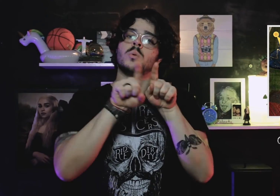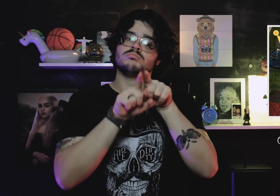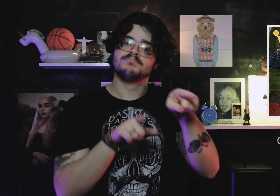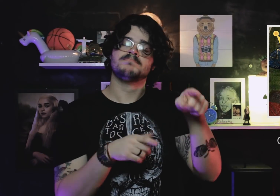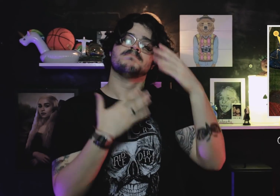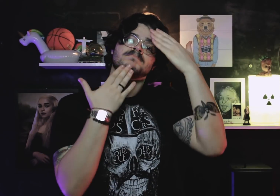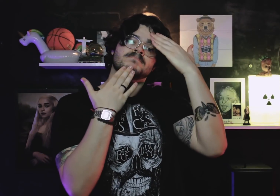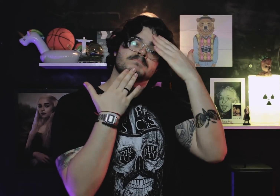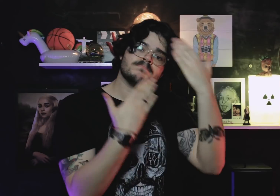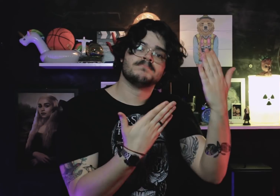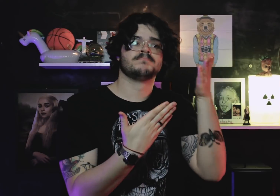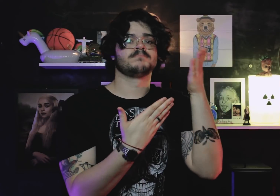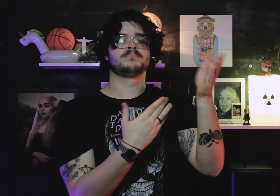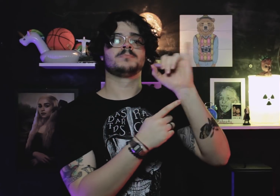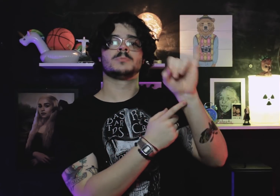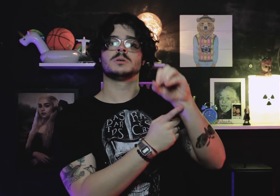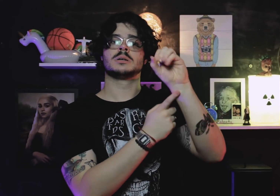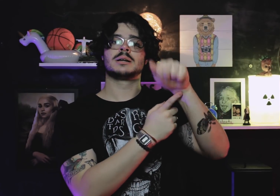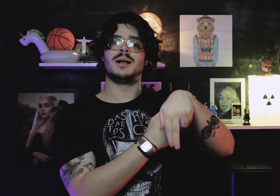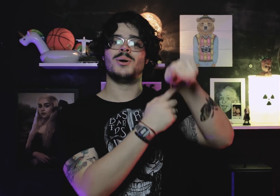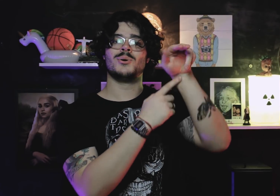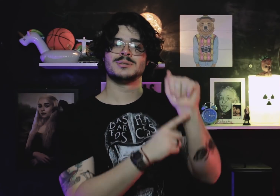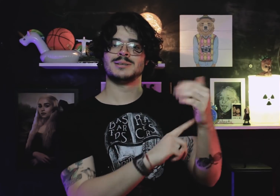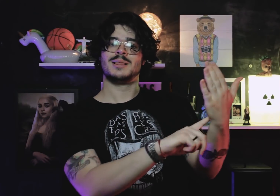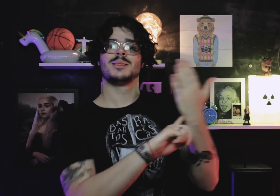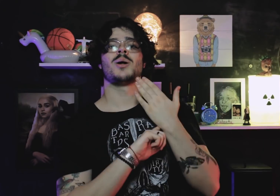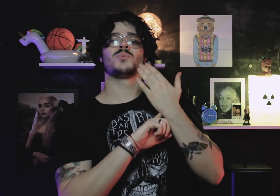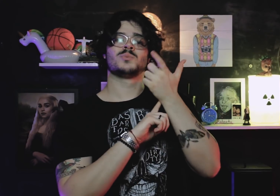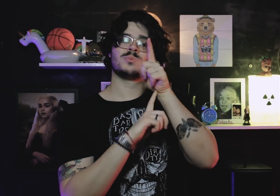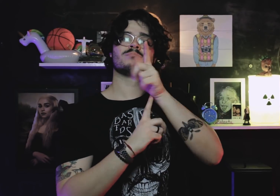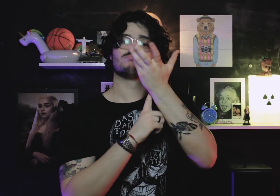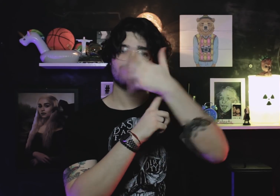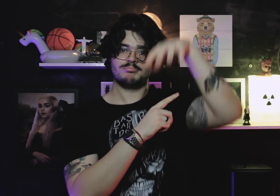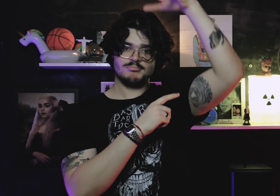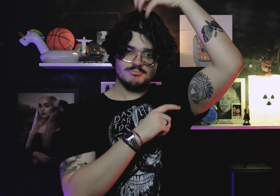and paid tribute to Joan of Arc 'Arc.